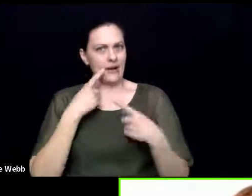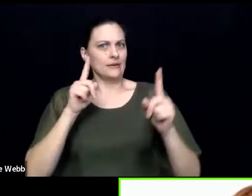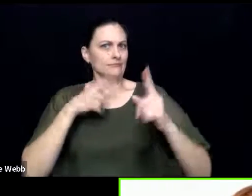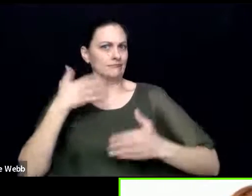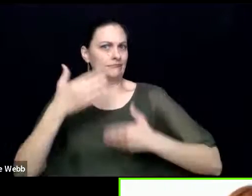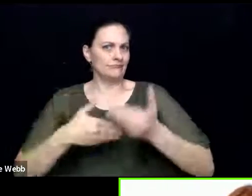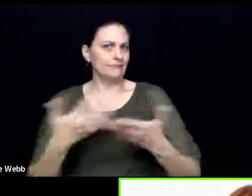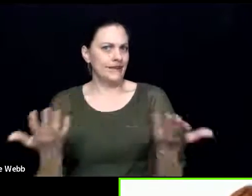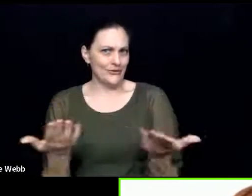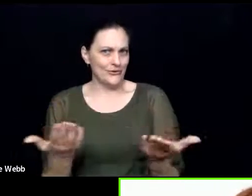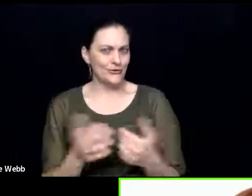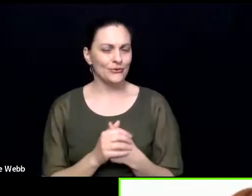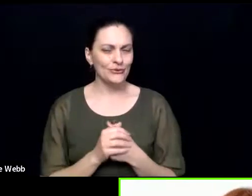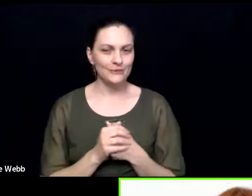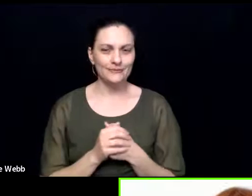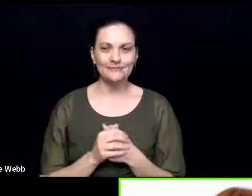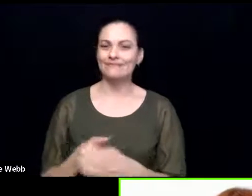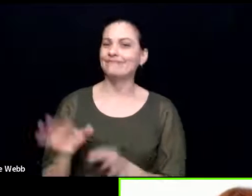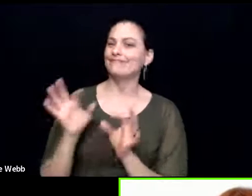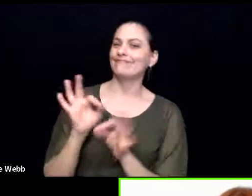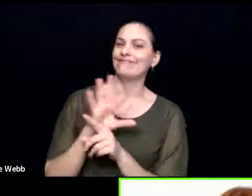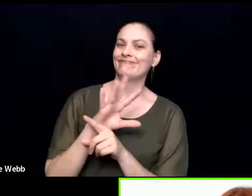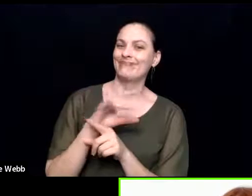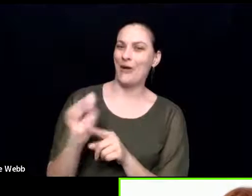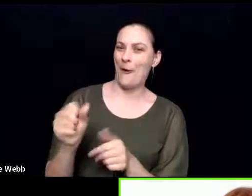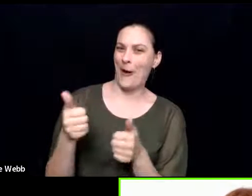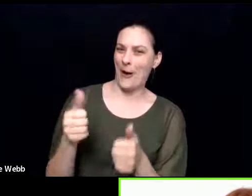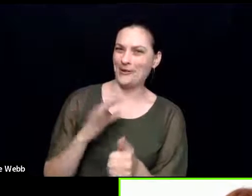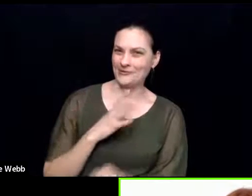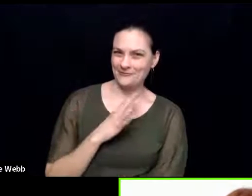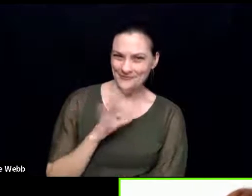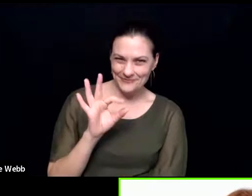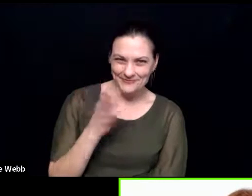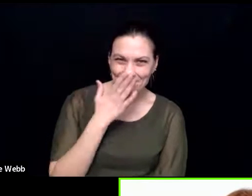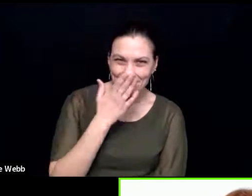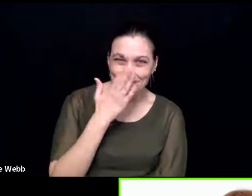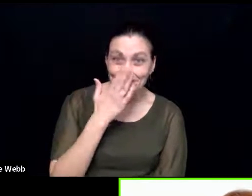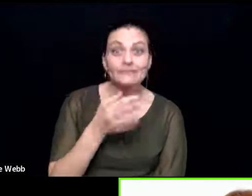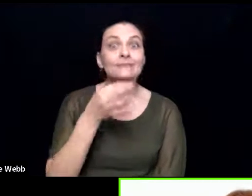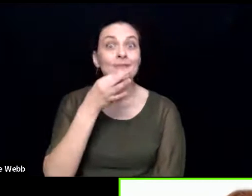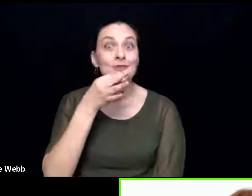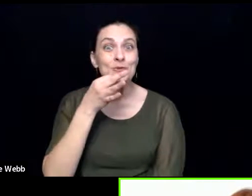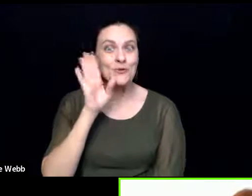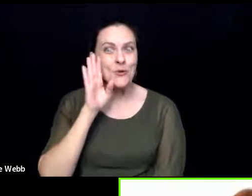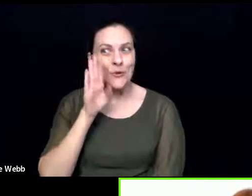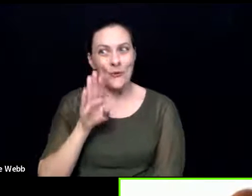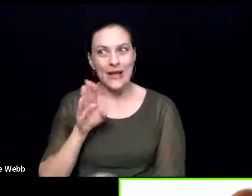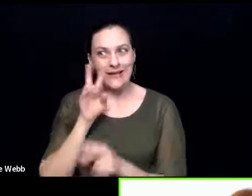We are going to jump to questions in not too long. I am sure you have questions and topics you want